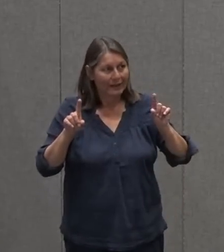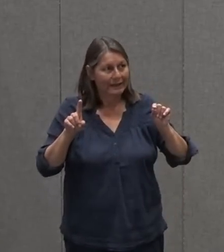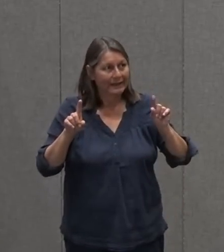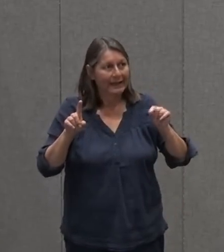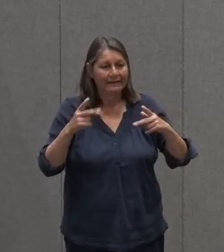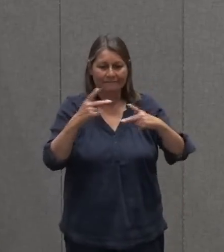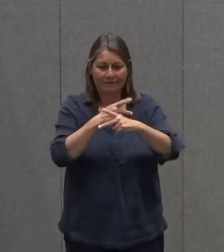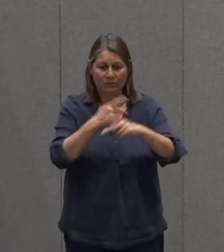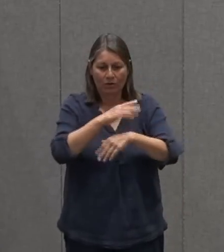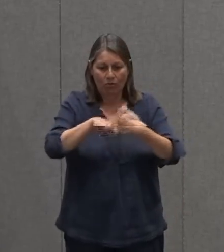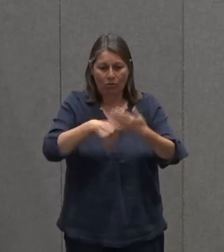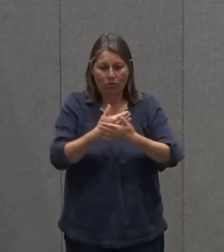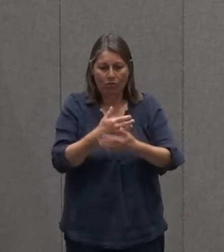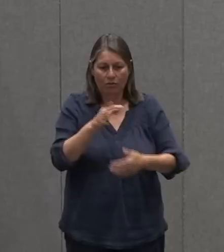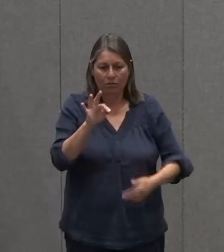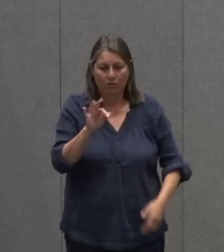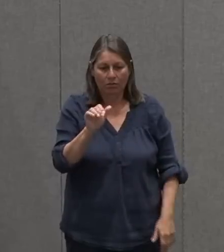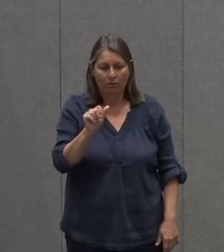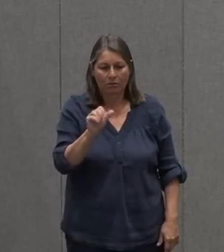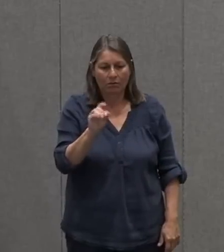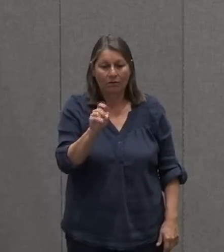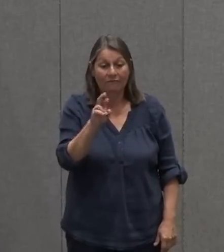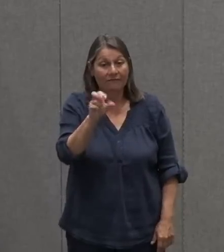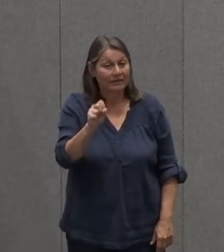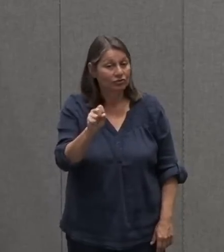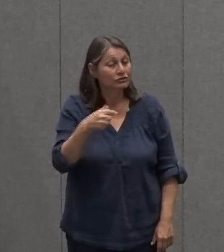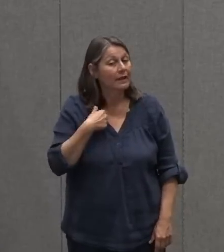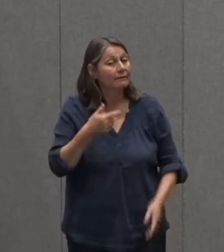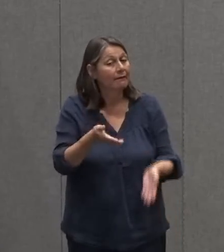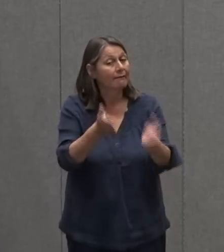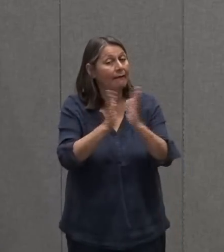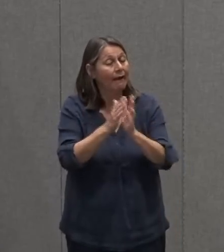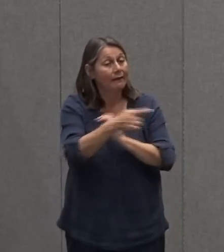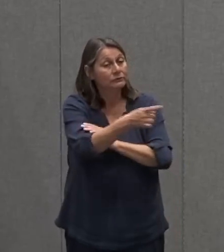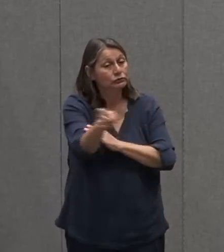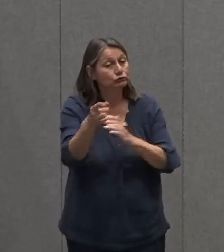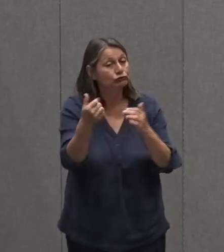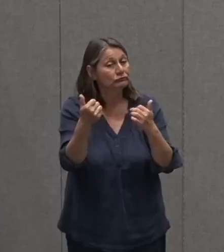And I had a left you to say try out, find some more factors keep going.